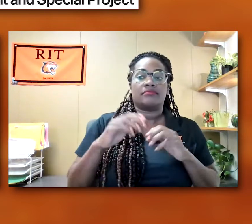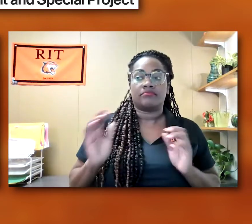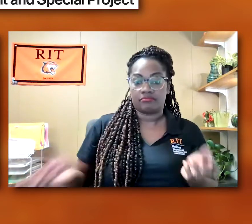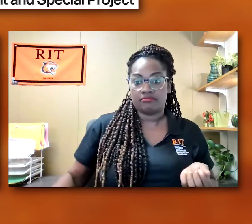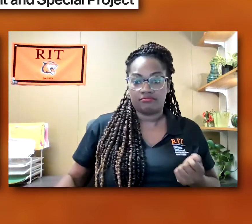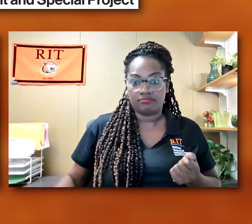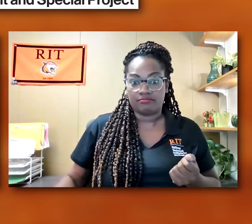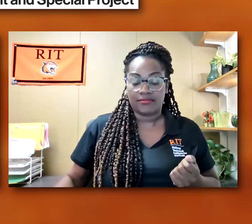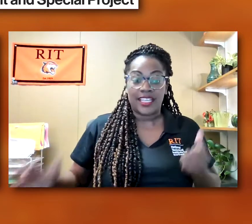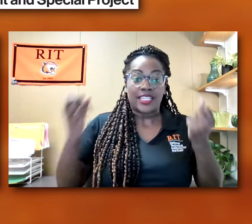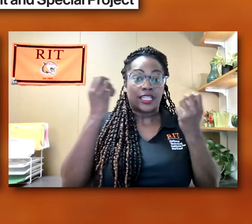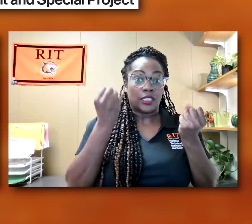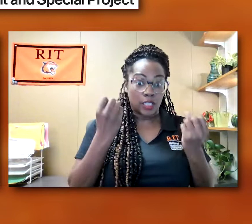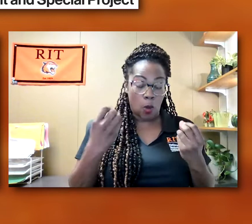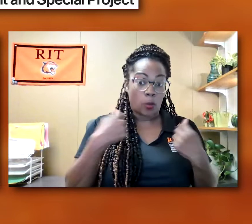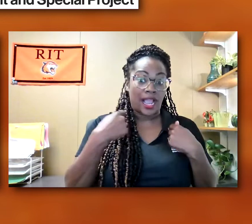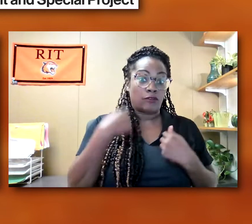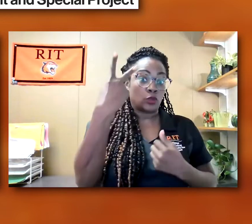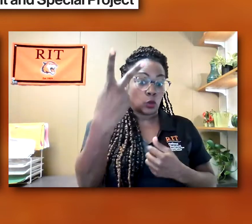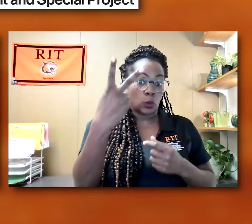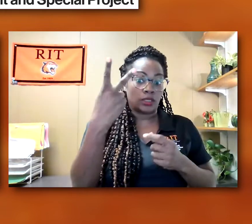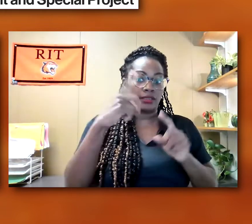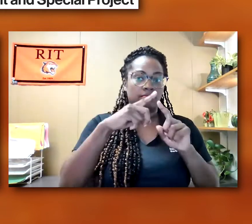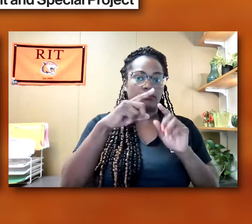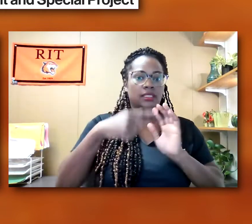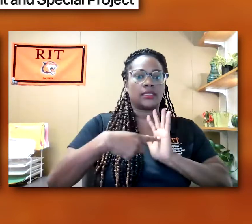you can go back and try to troubleshoot and figure out what went wrong.